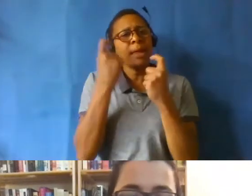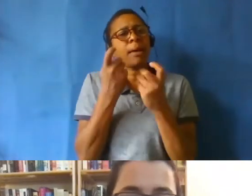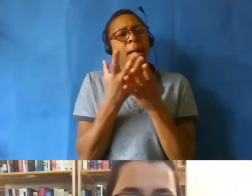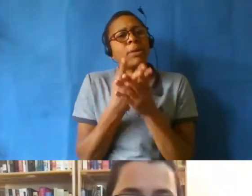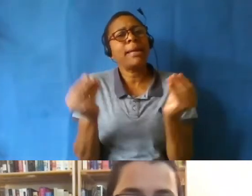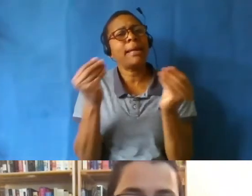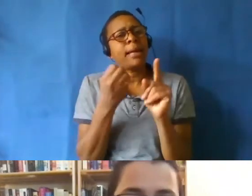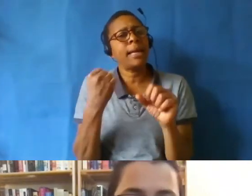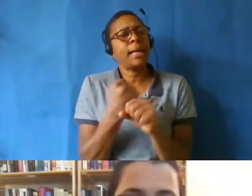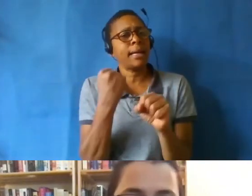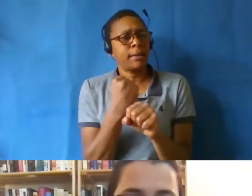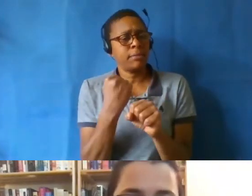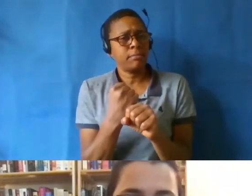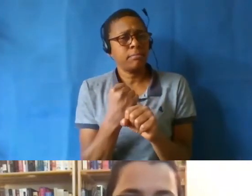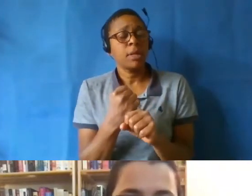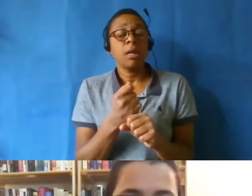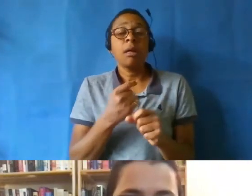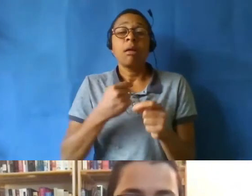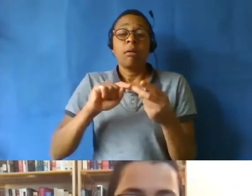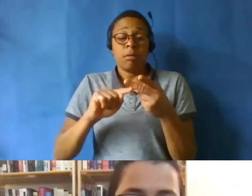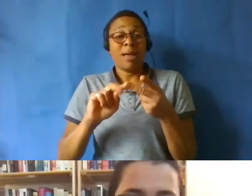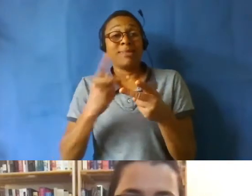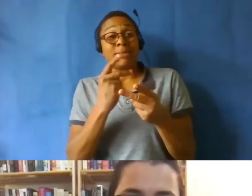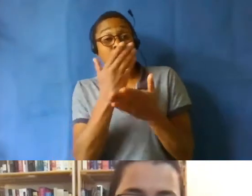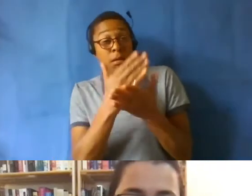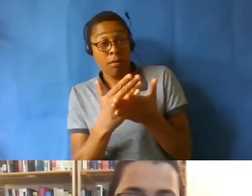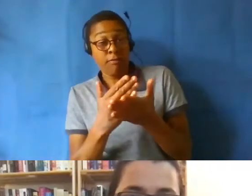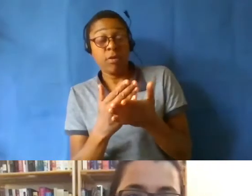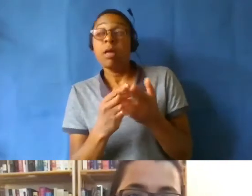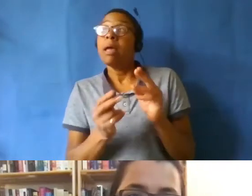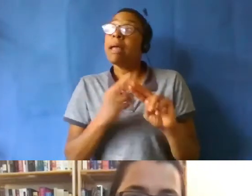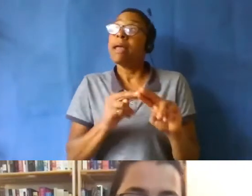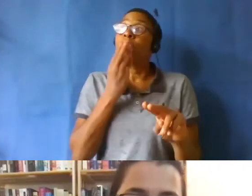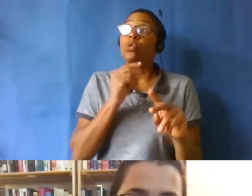older Black and brown members of our families as a substitute and a way